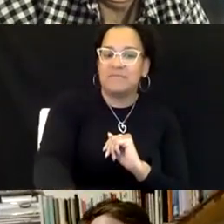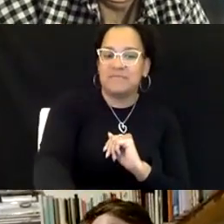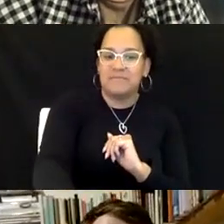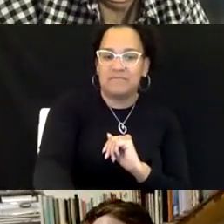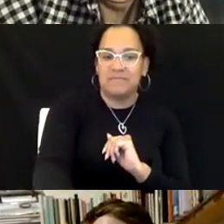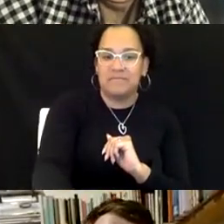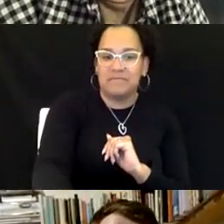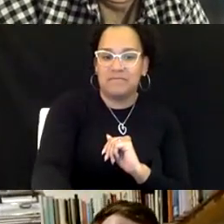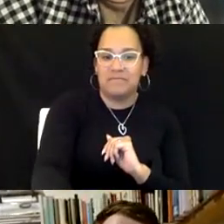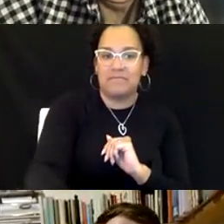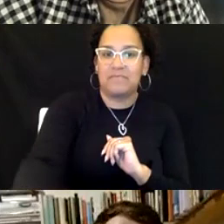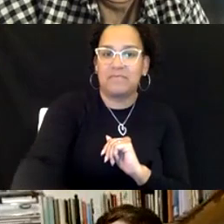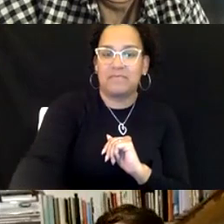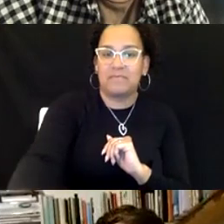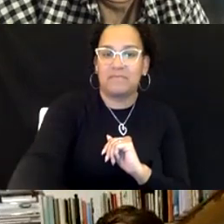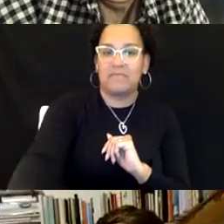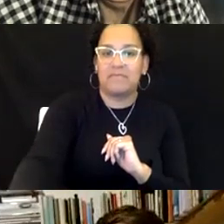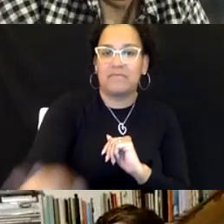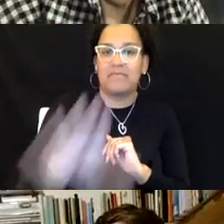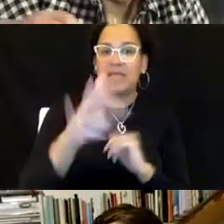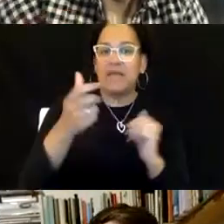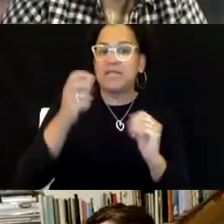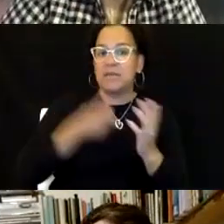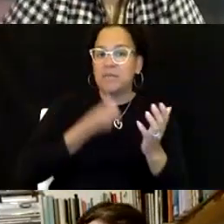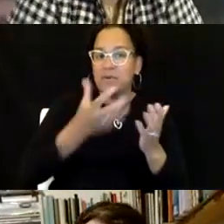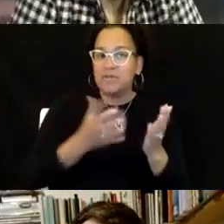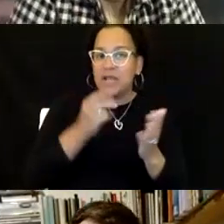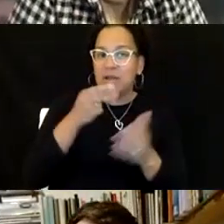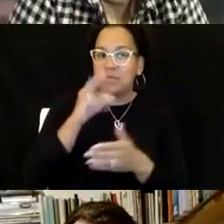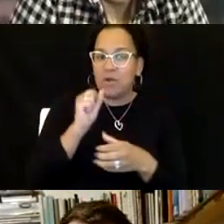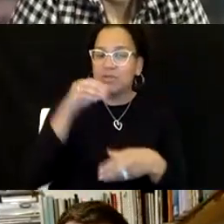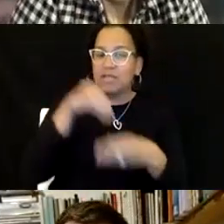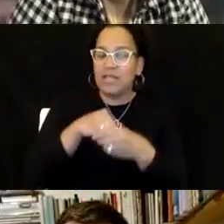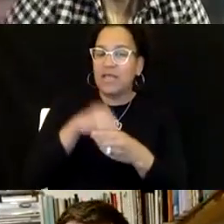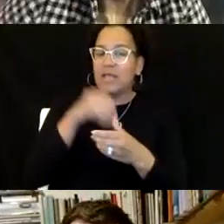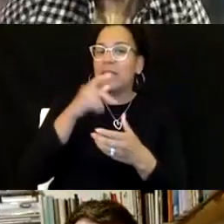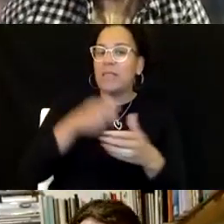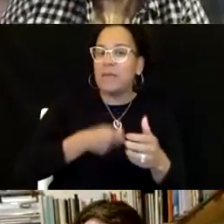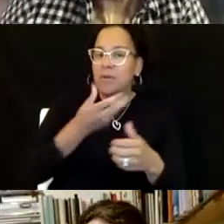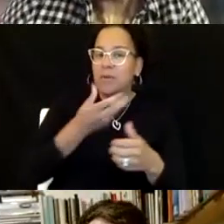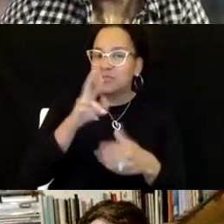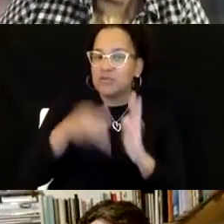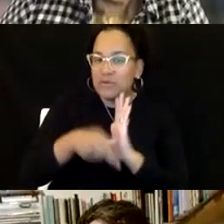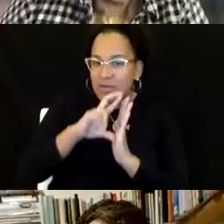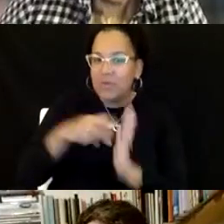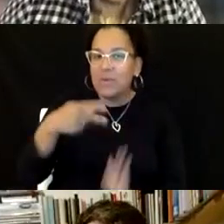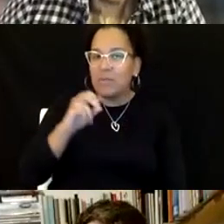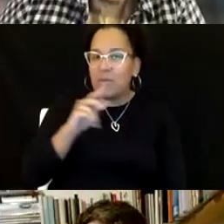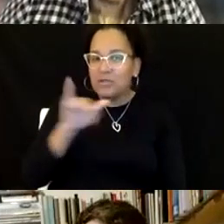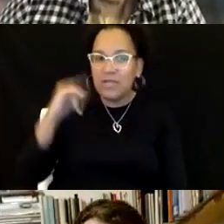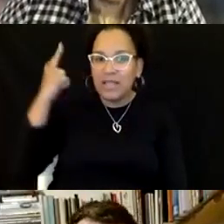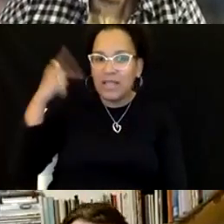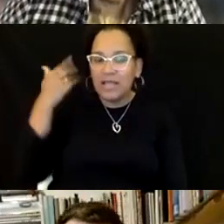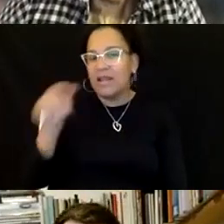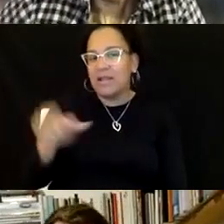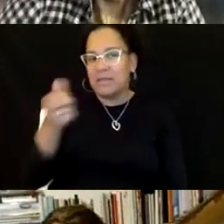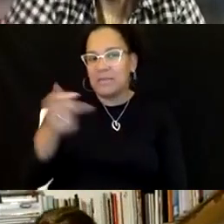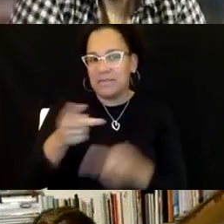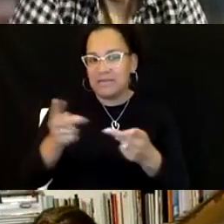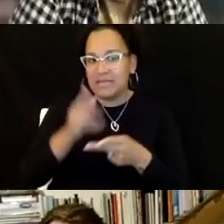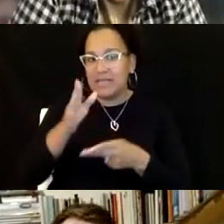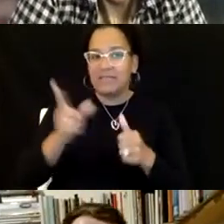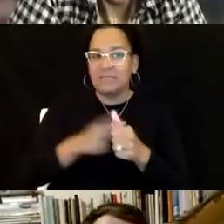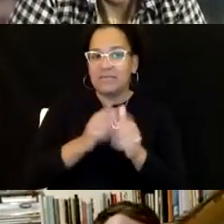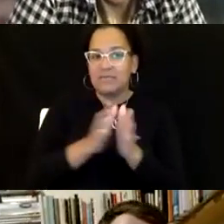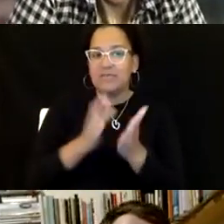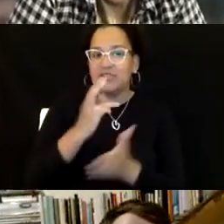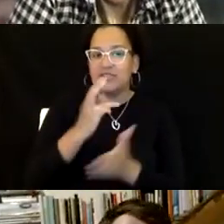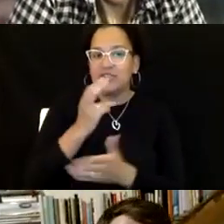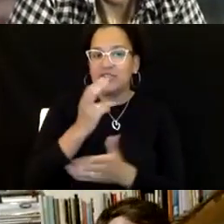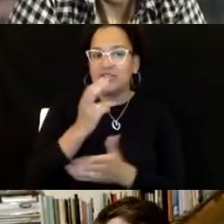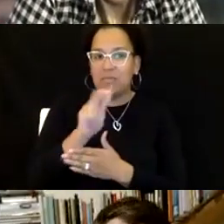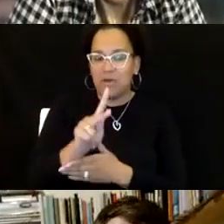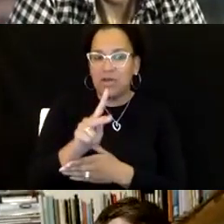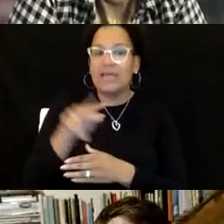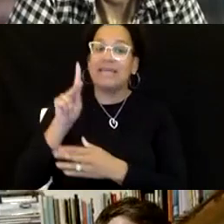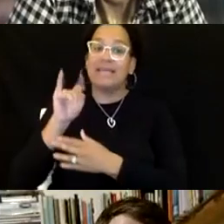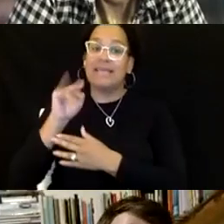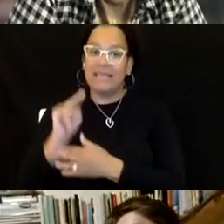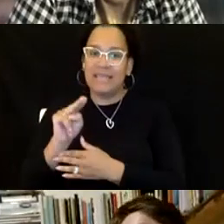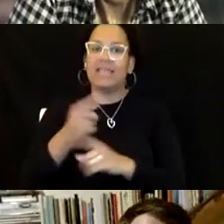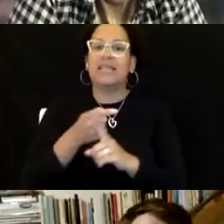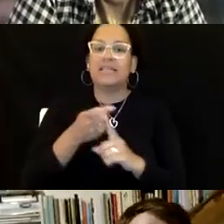Tonya Suther: Carl nights is poetry and prose has appeared in the poetry review poetry London and elsewhere, his debut chat pumpkin is forthcoming from the poetry business in June, please welcome Carl.